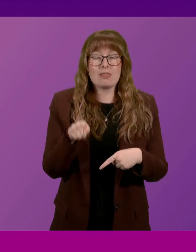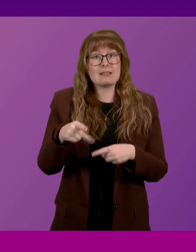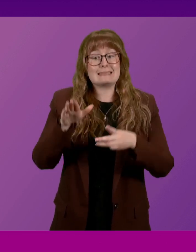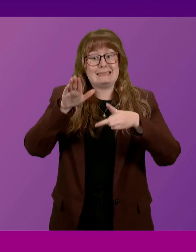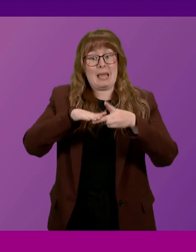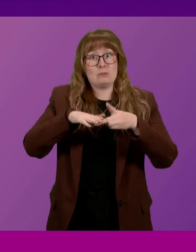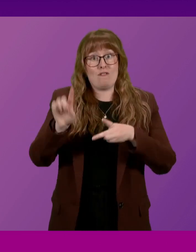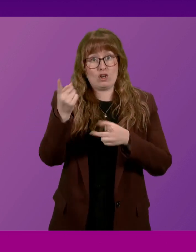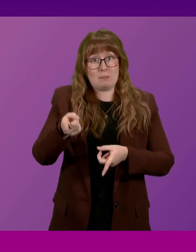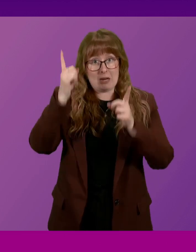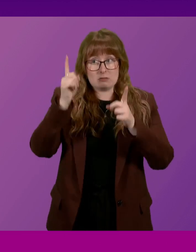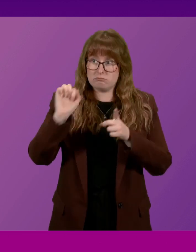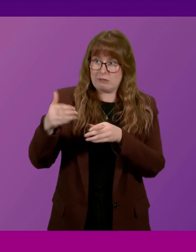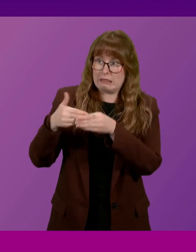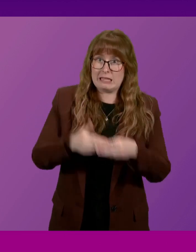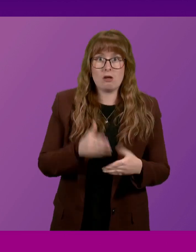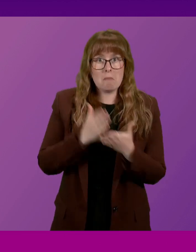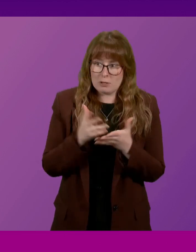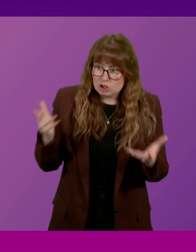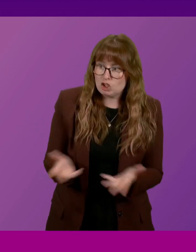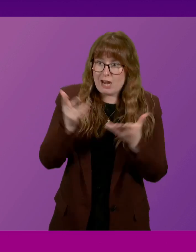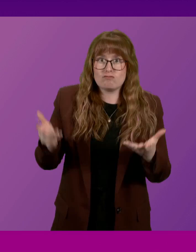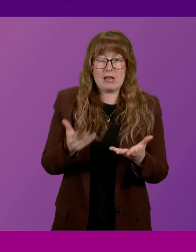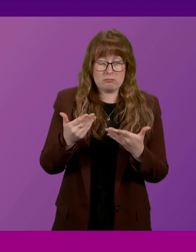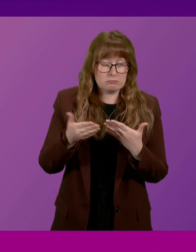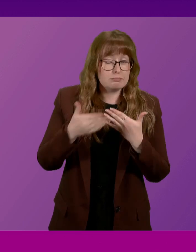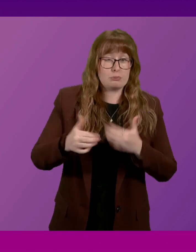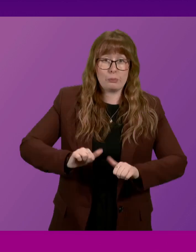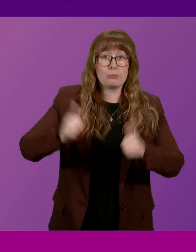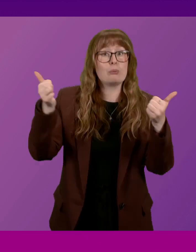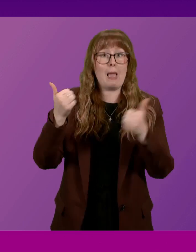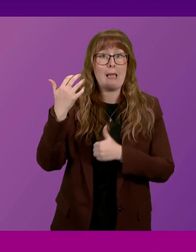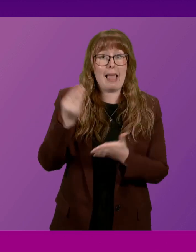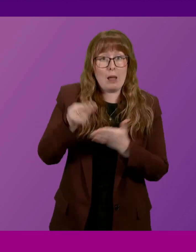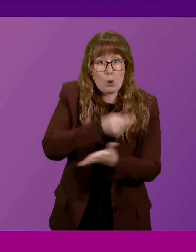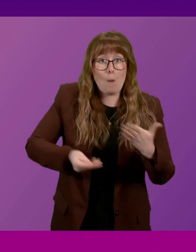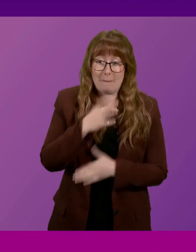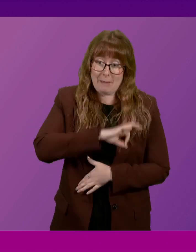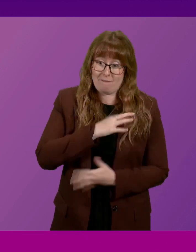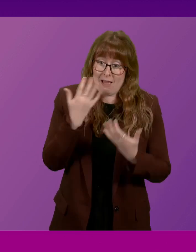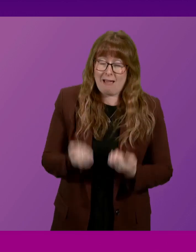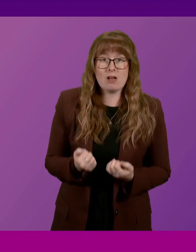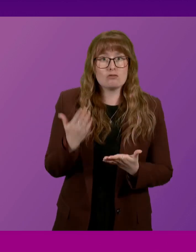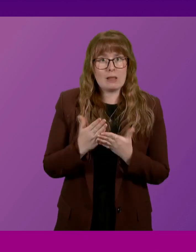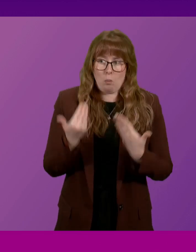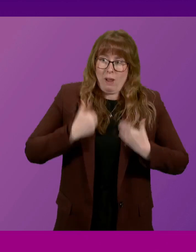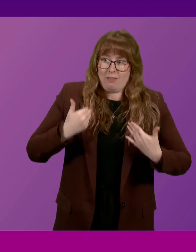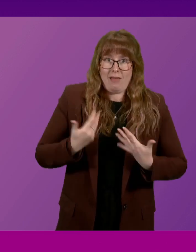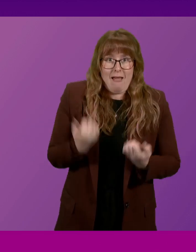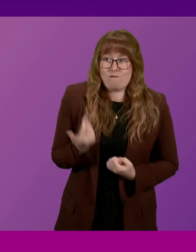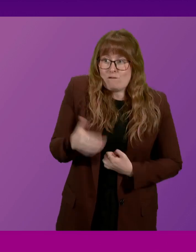Minister leads is generating significant economic benefits and wealth in Scotland.